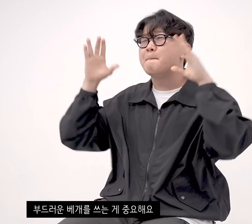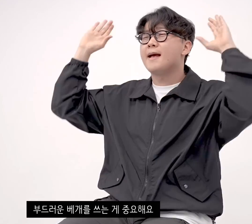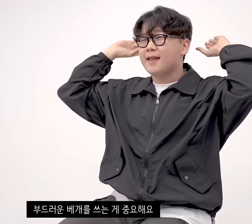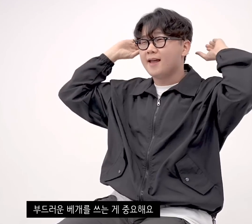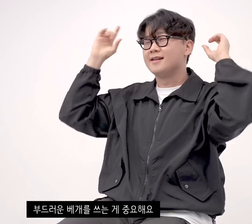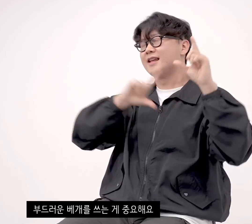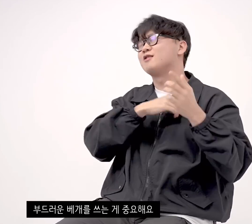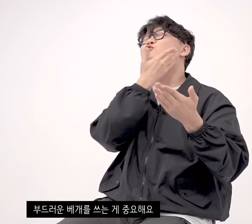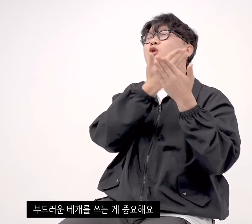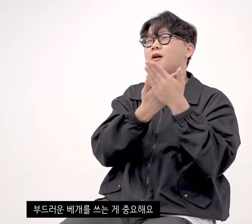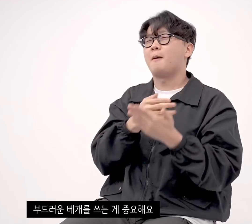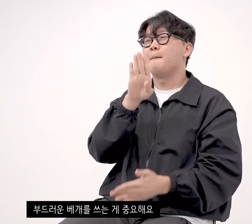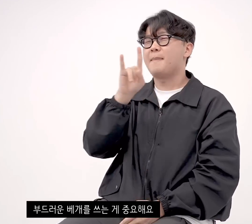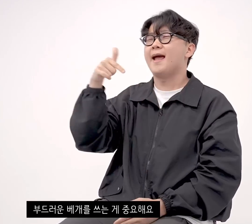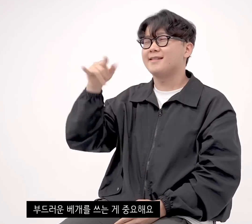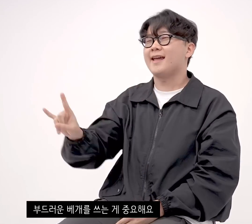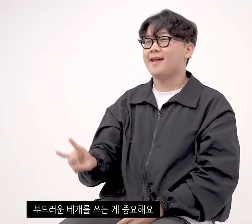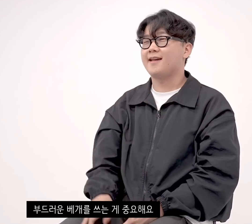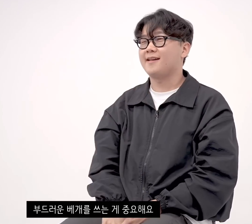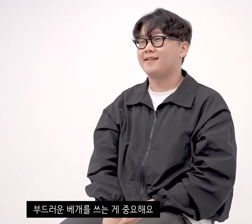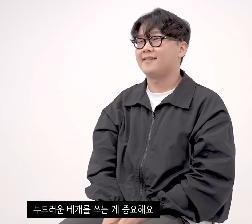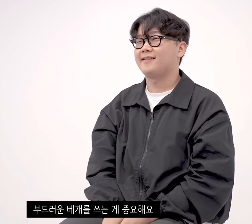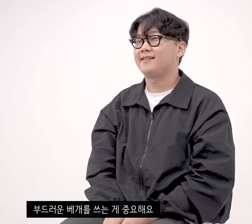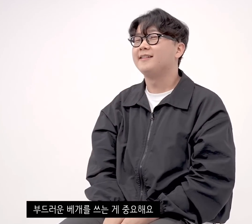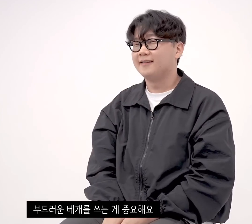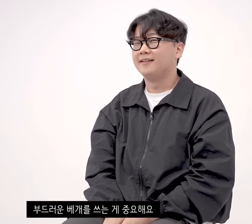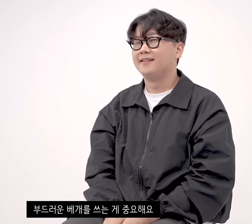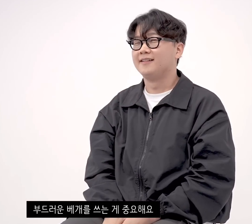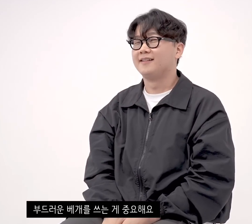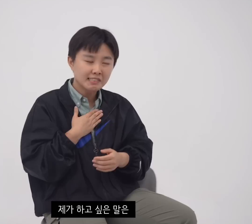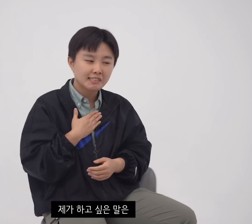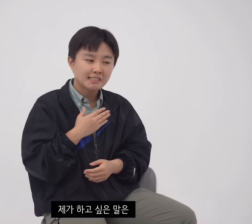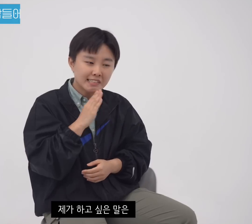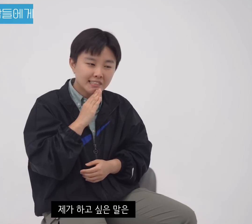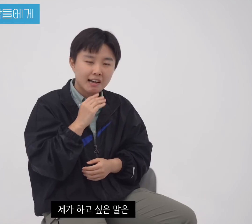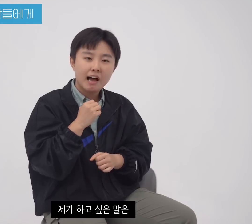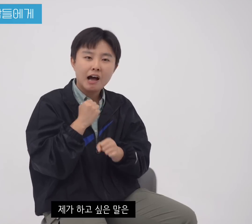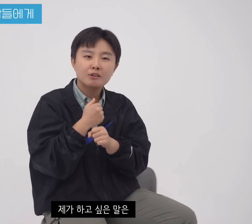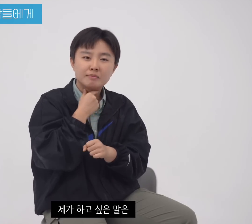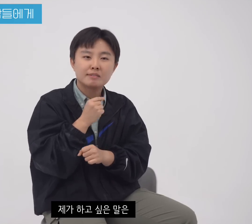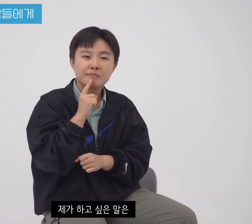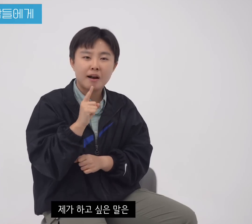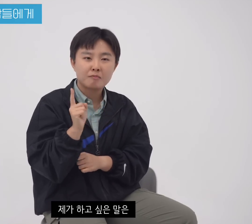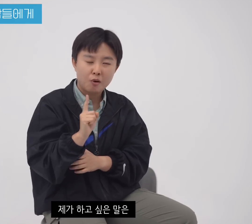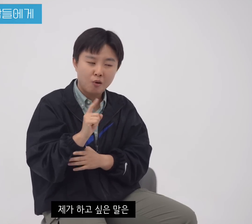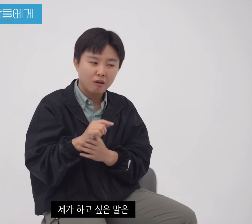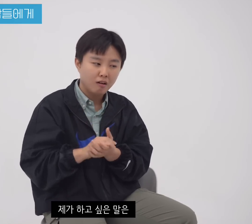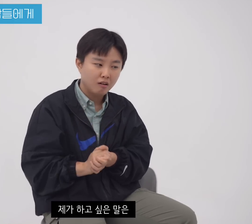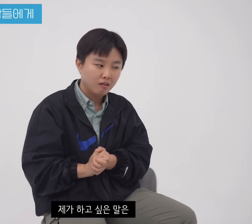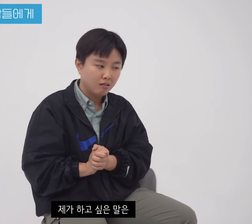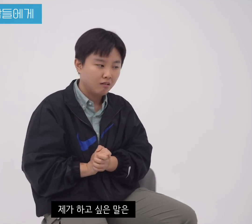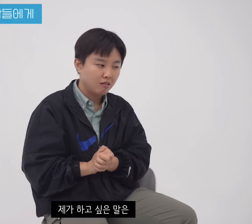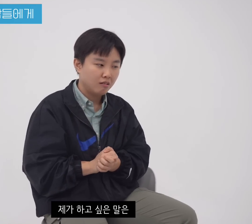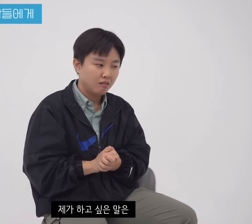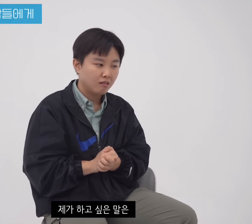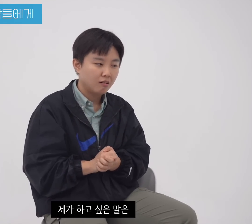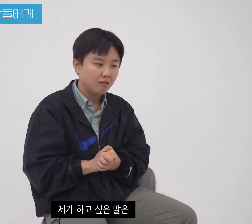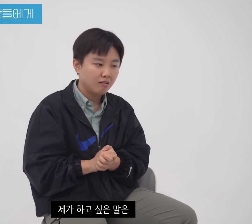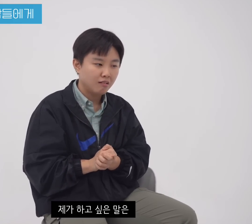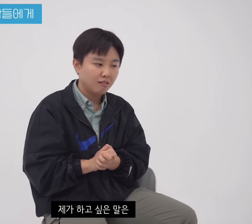so it is important to use a soft pillow. For those considering reoperation. What I want to say is